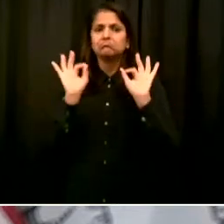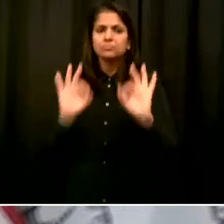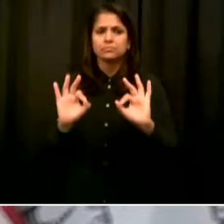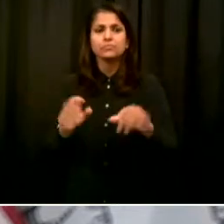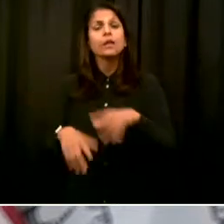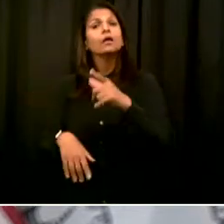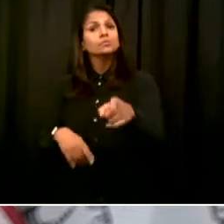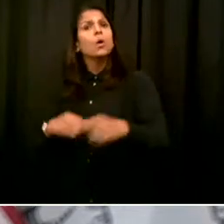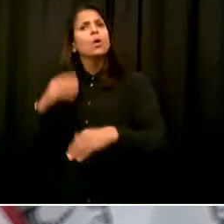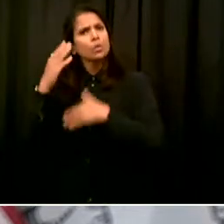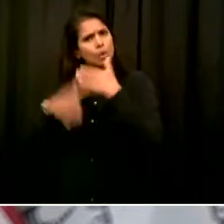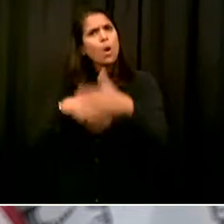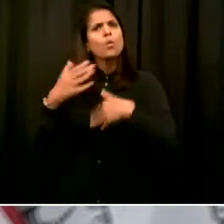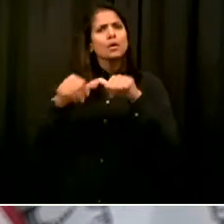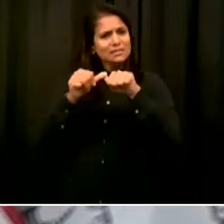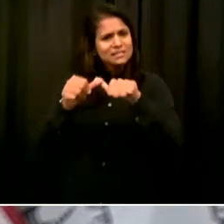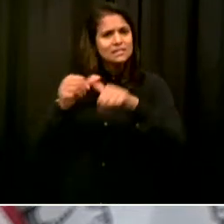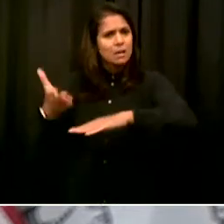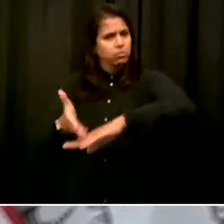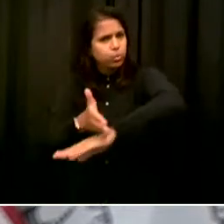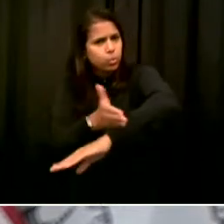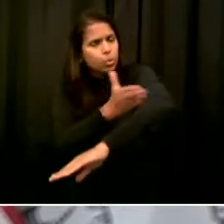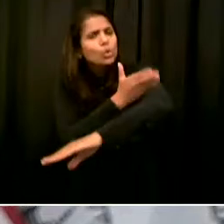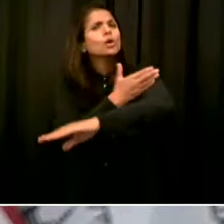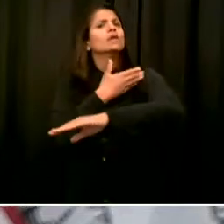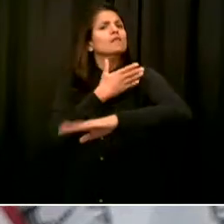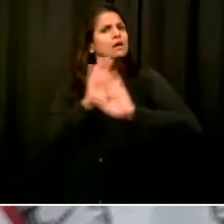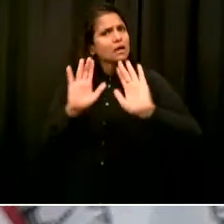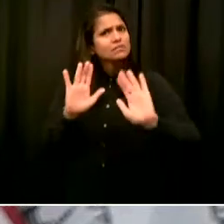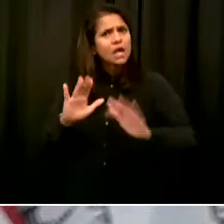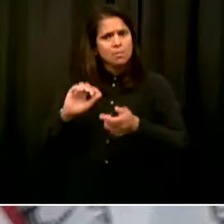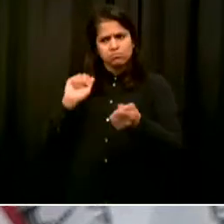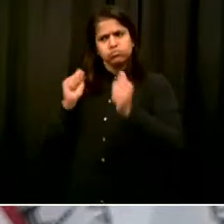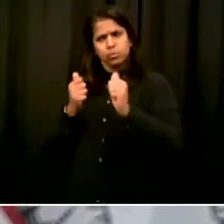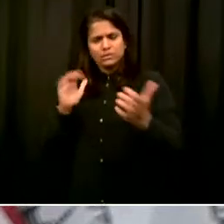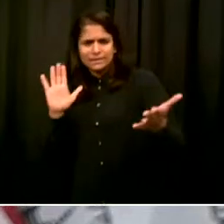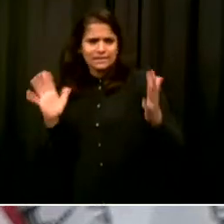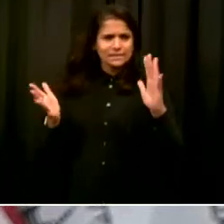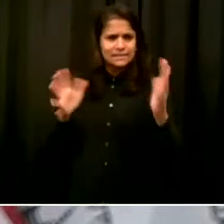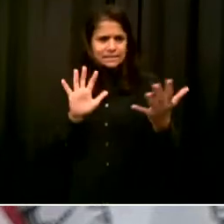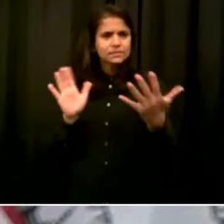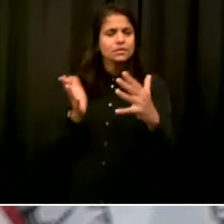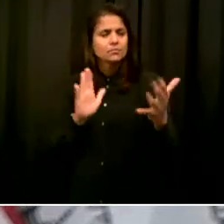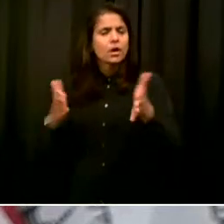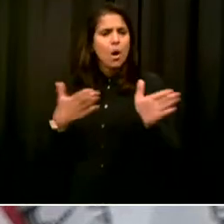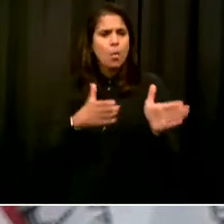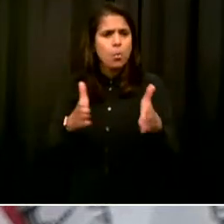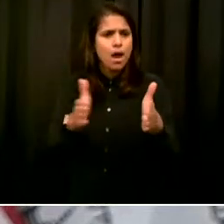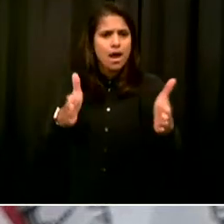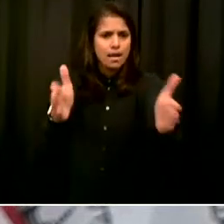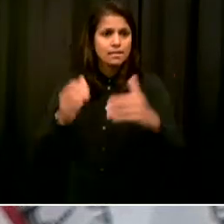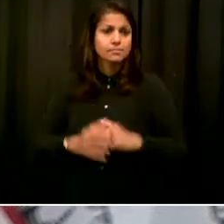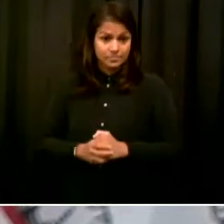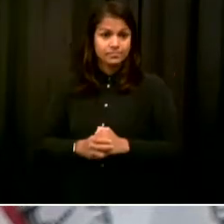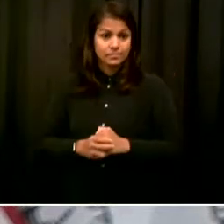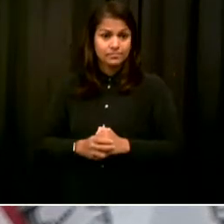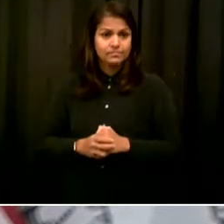WE CAN MOVE TO ADDRESS THE PROBLEM. IT IS CONSTANTNTLY